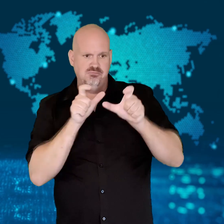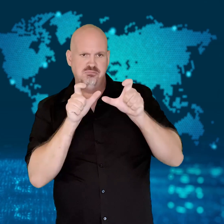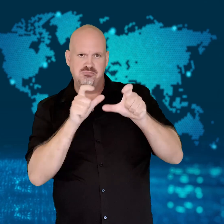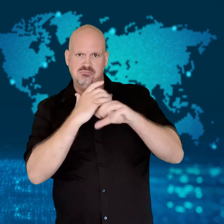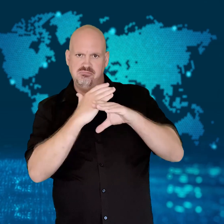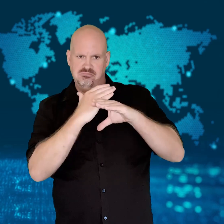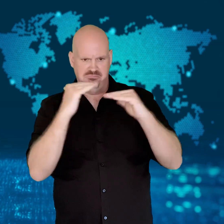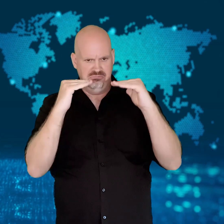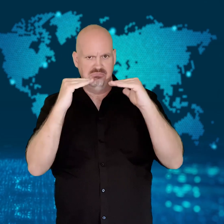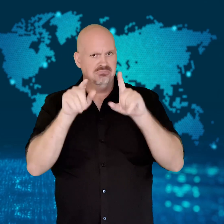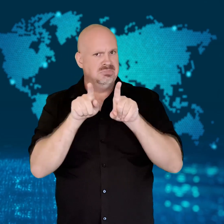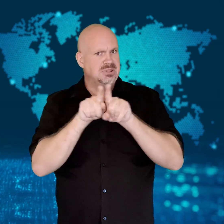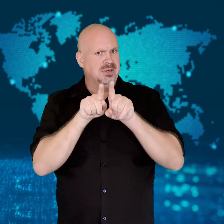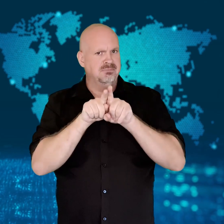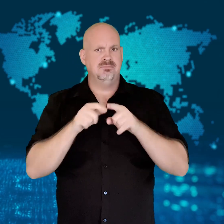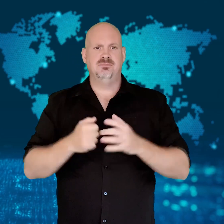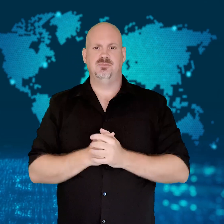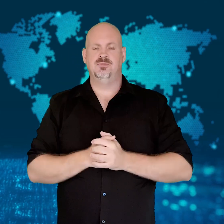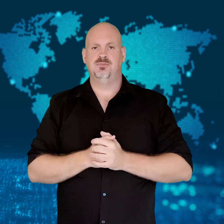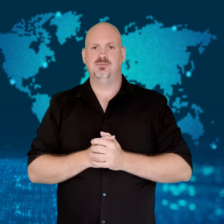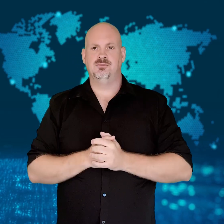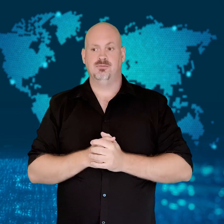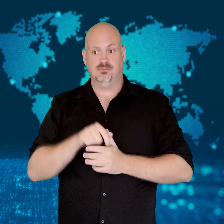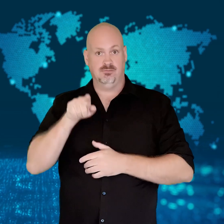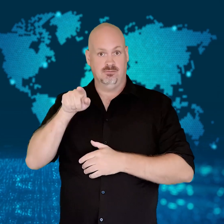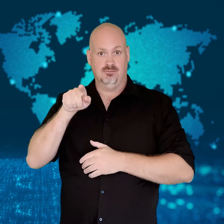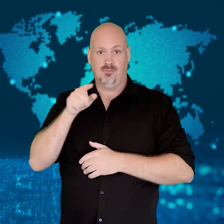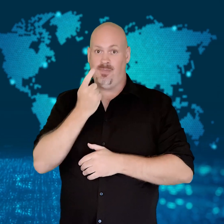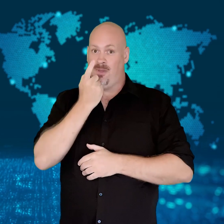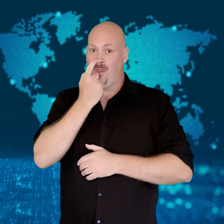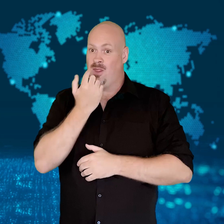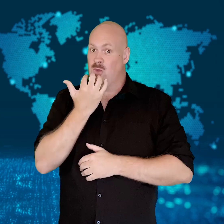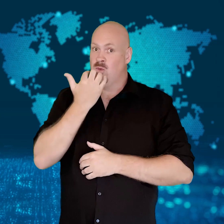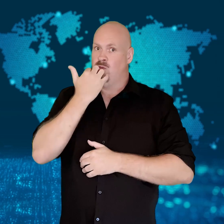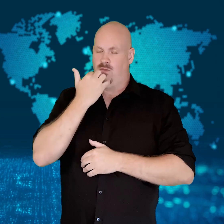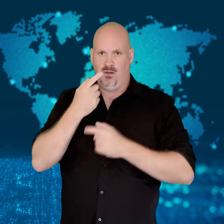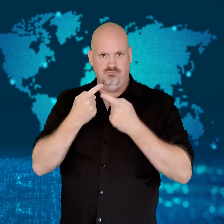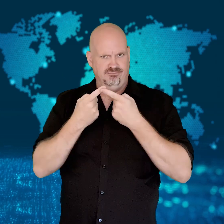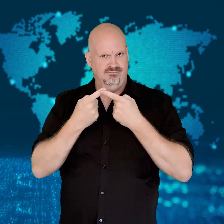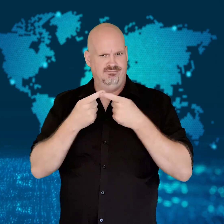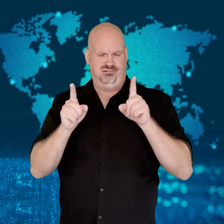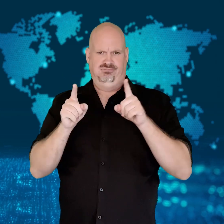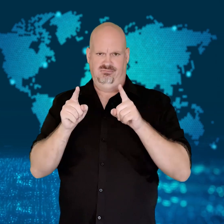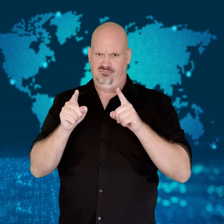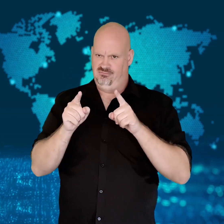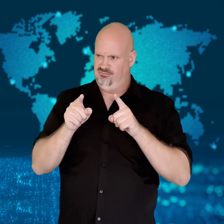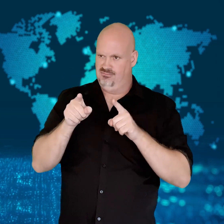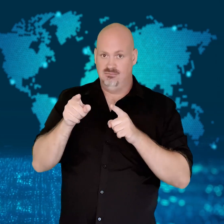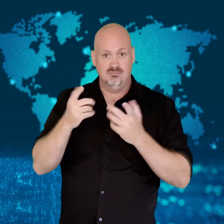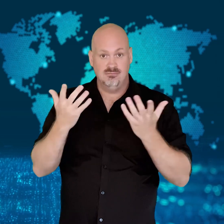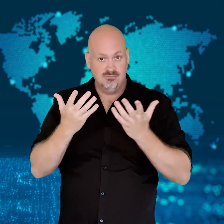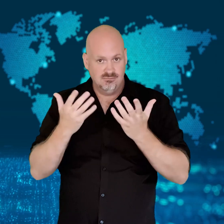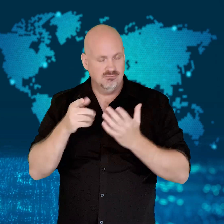It is unique, because it does not need special cold storage.